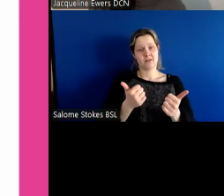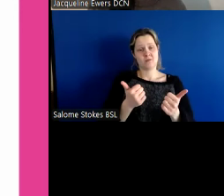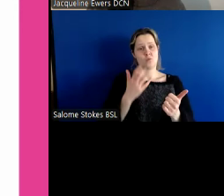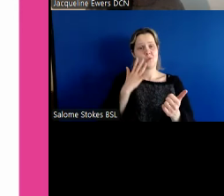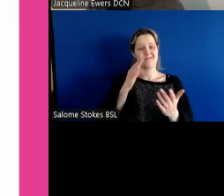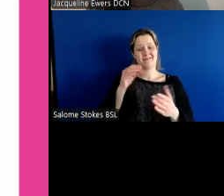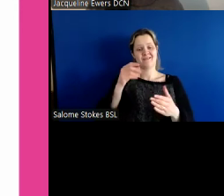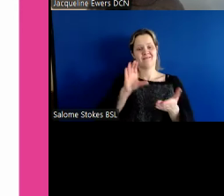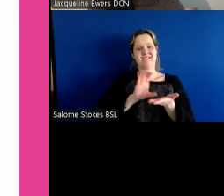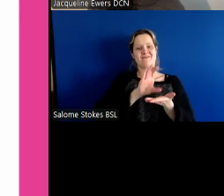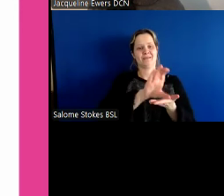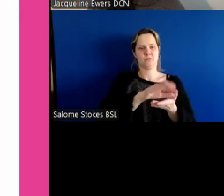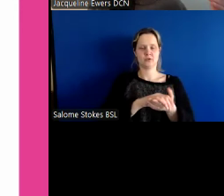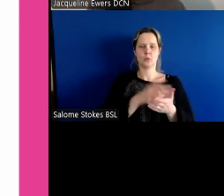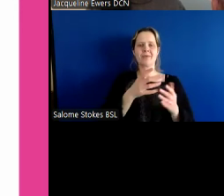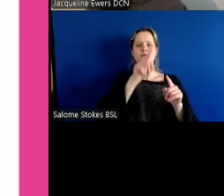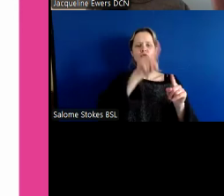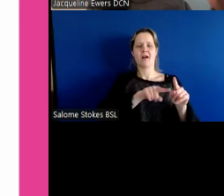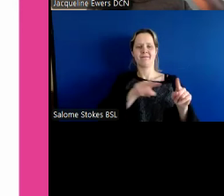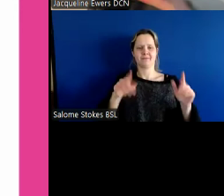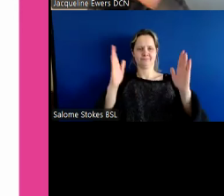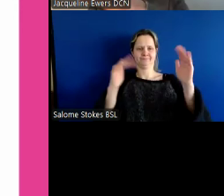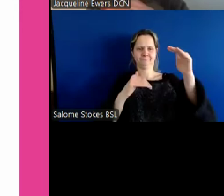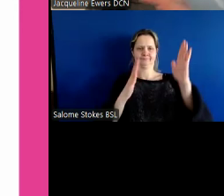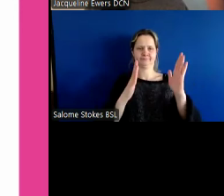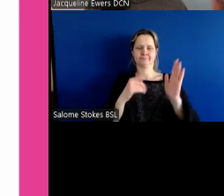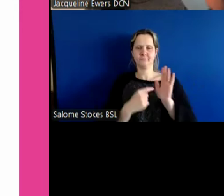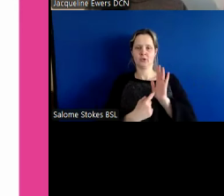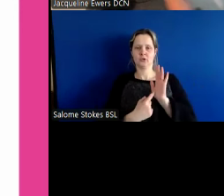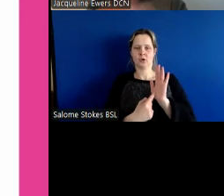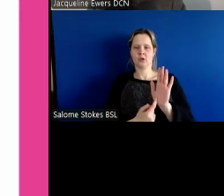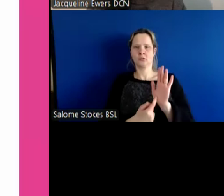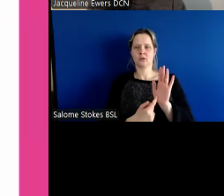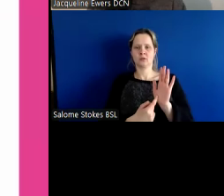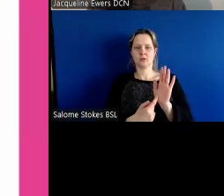This graph shows how it's an upward direction of travel.